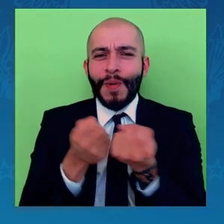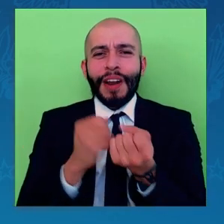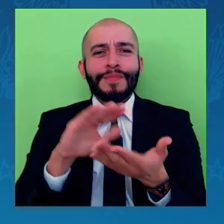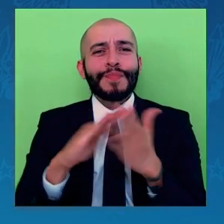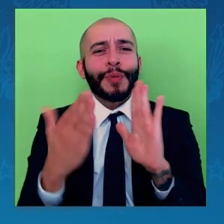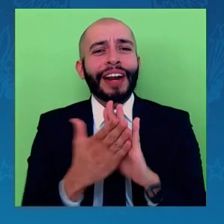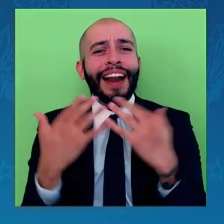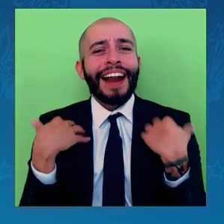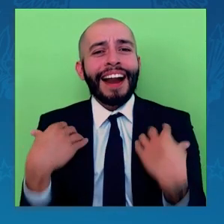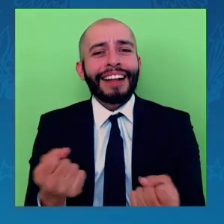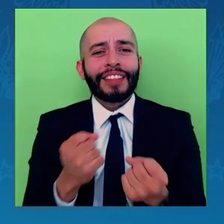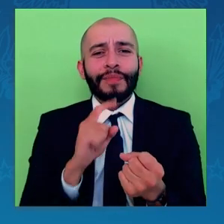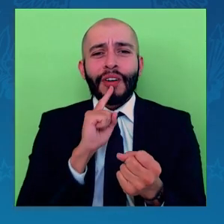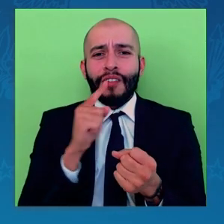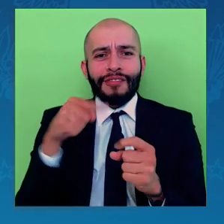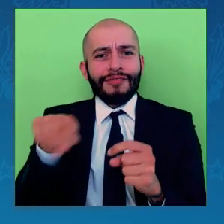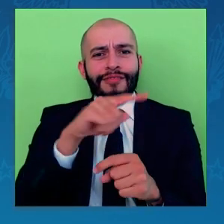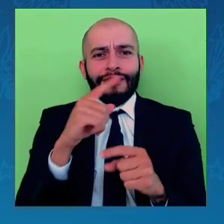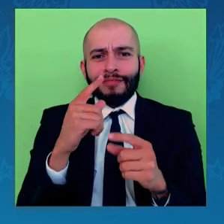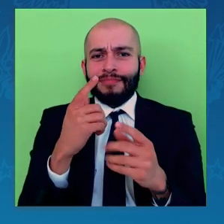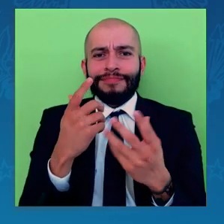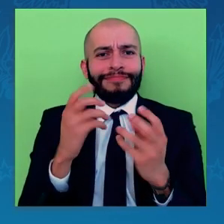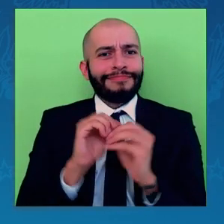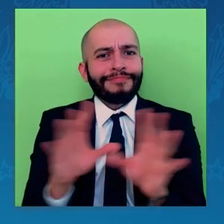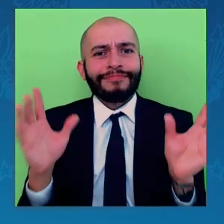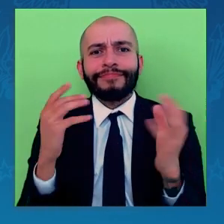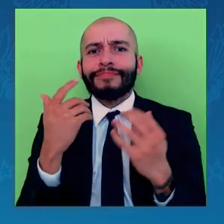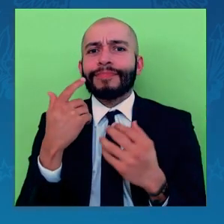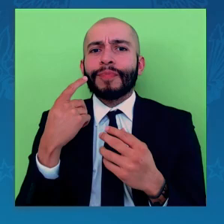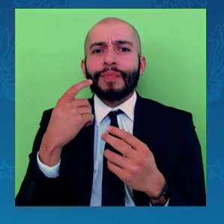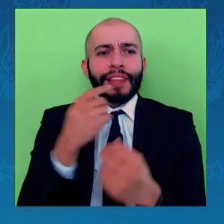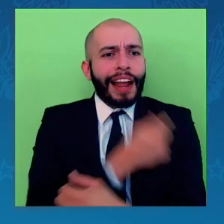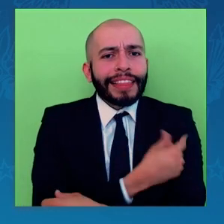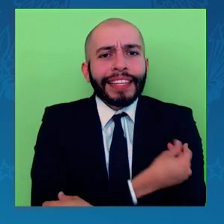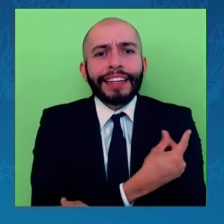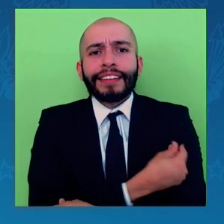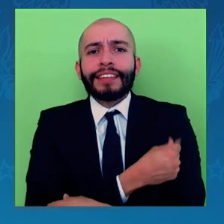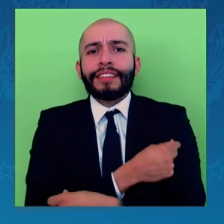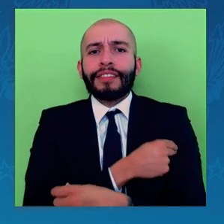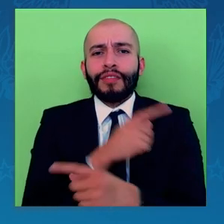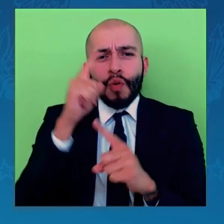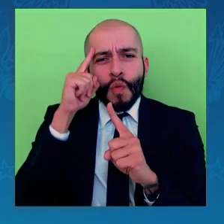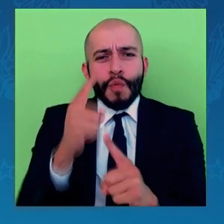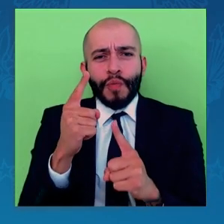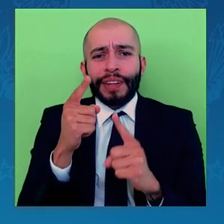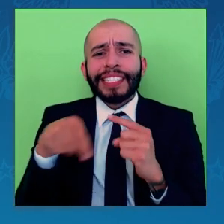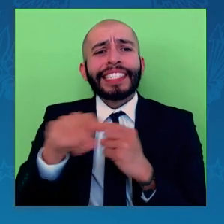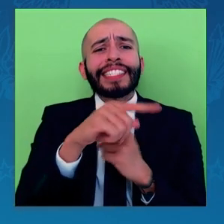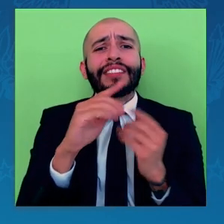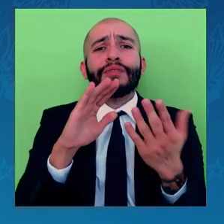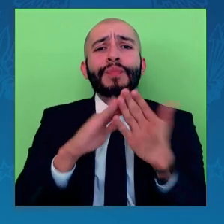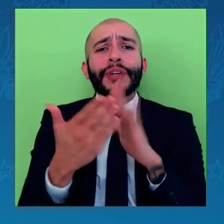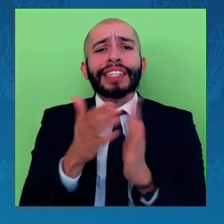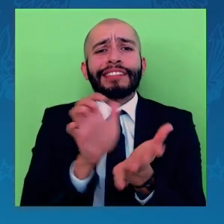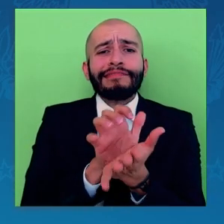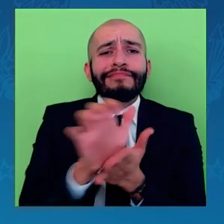to underserved communities of color. With every new phase of the response and recovery, we need to bring that same spirit